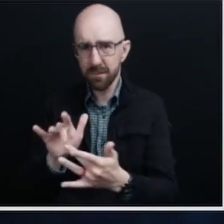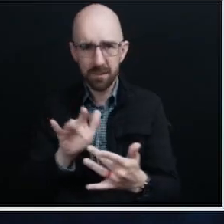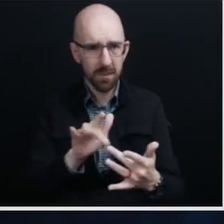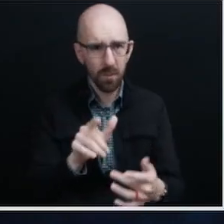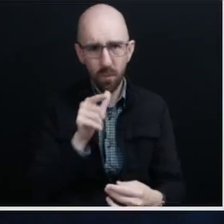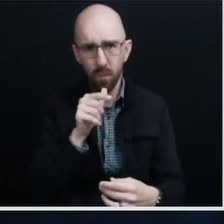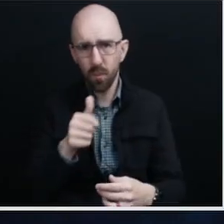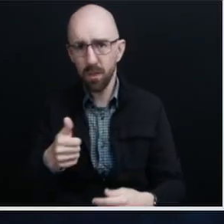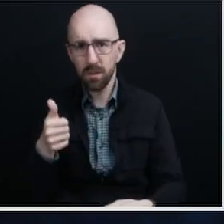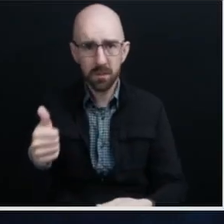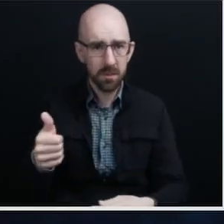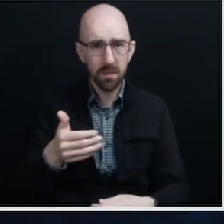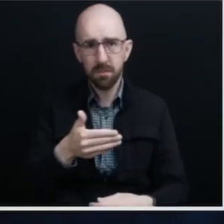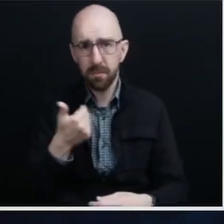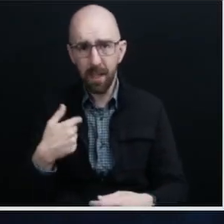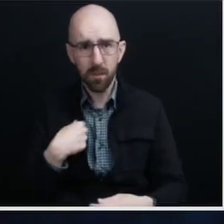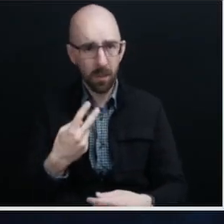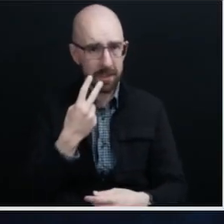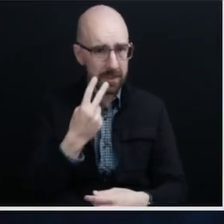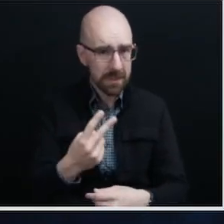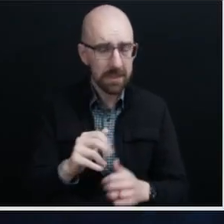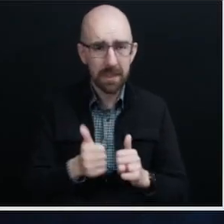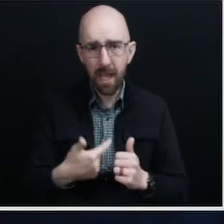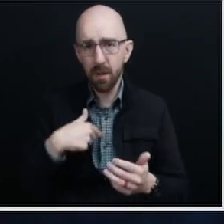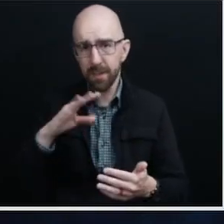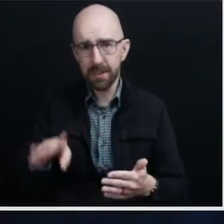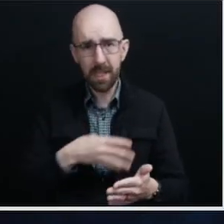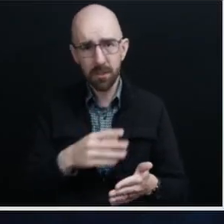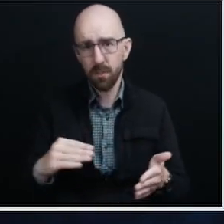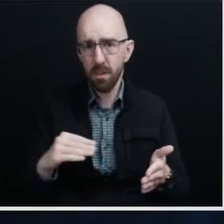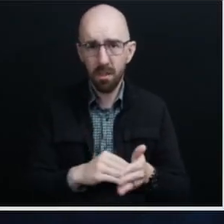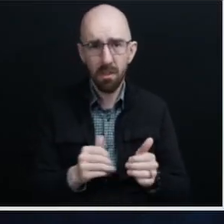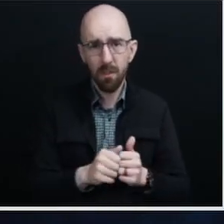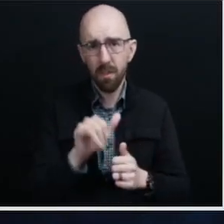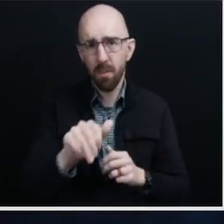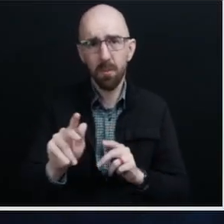do we need to see how can we get scheduled with these people? And so in my mind, I had kind of a